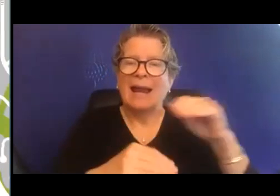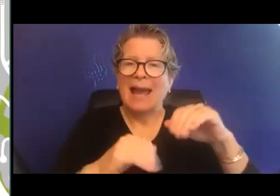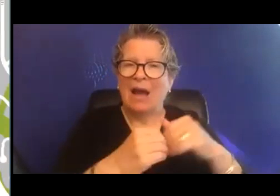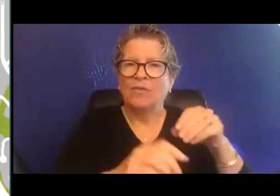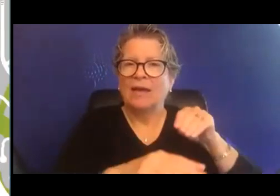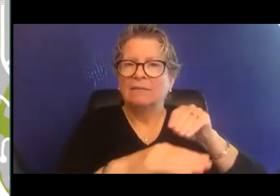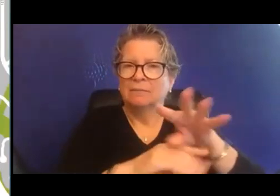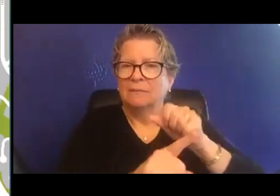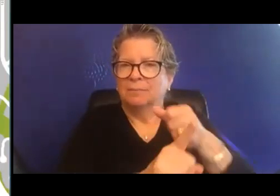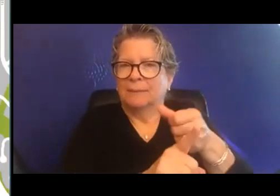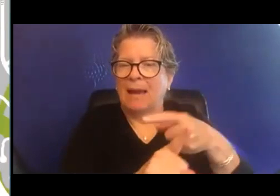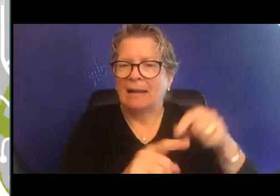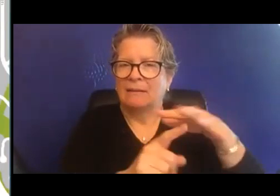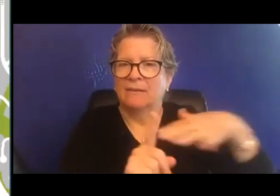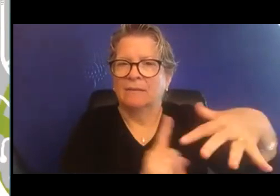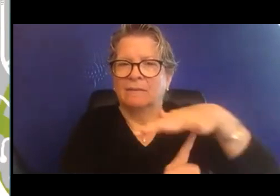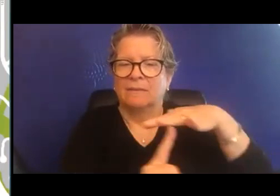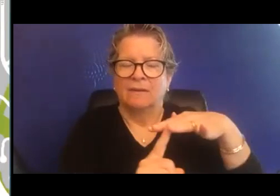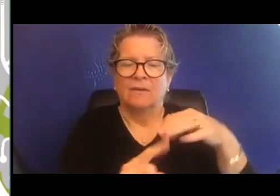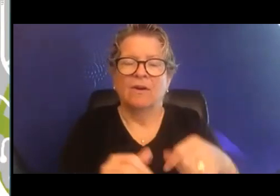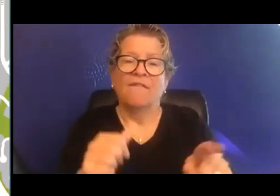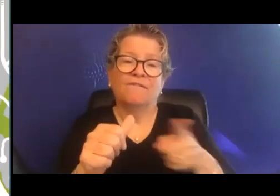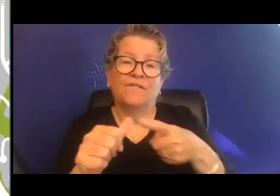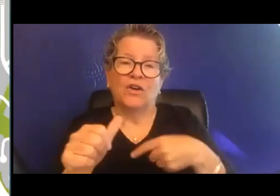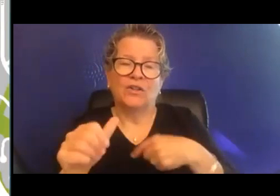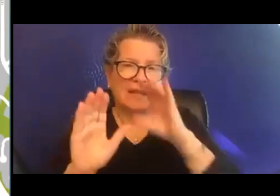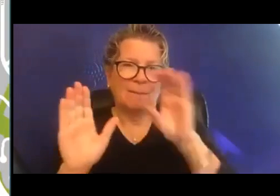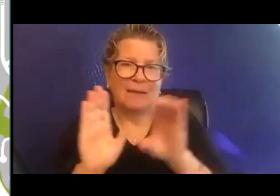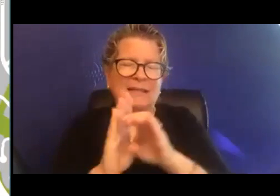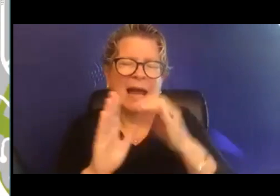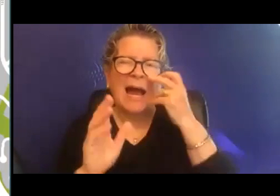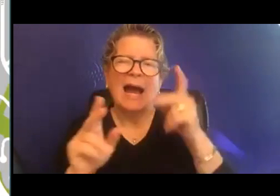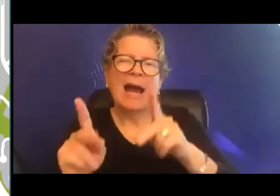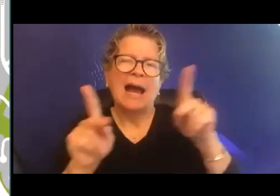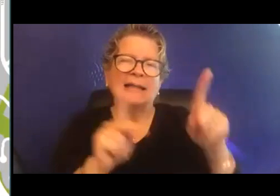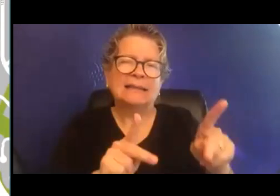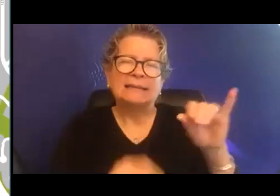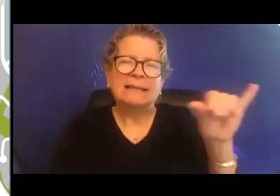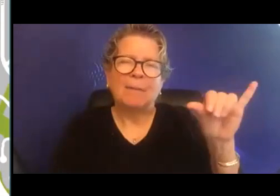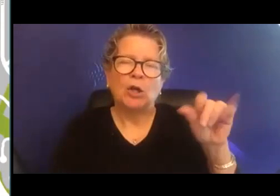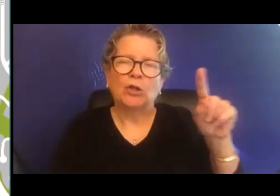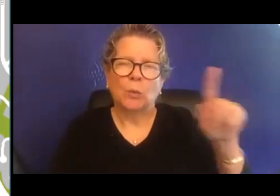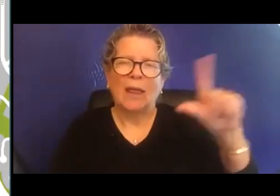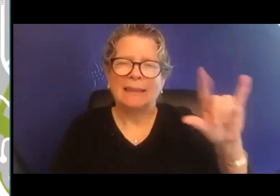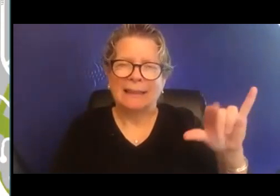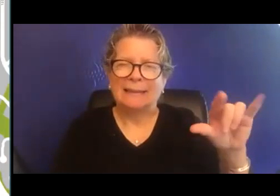I'm going to start with this graphic here, very similar to the aerial view that Liz showed you earlier.